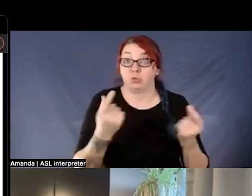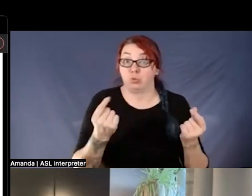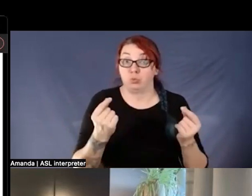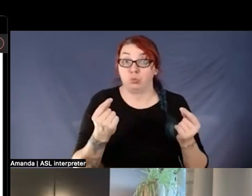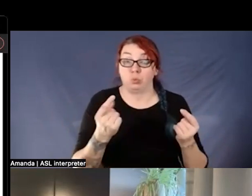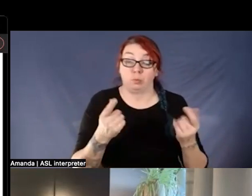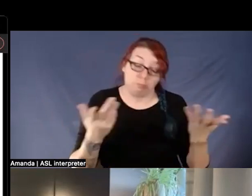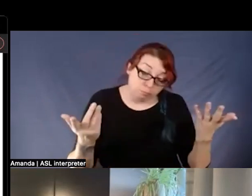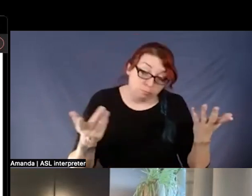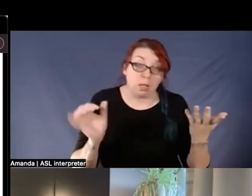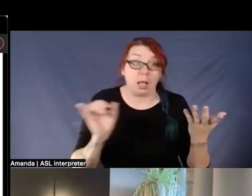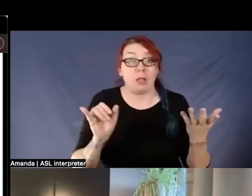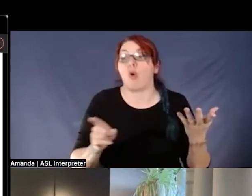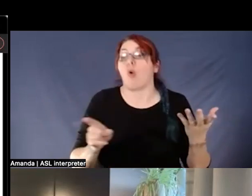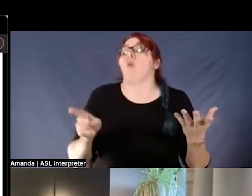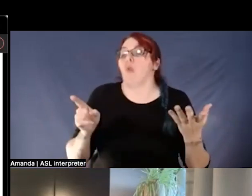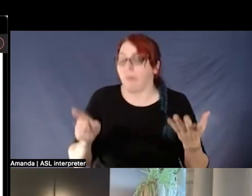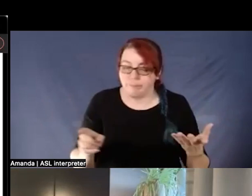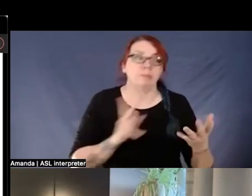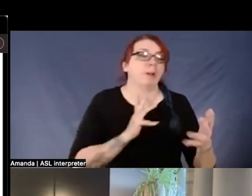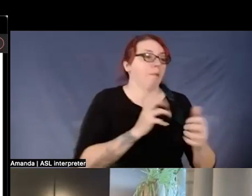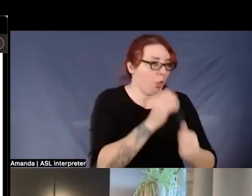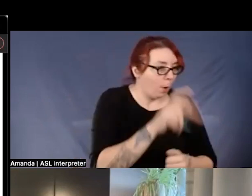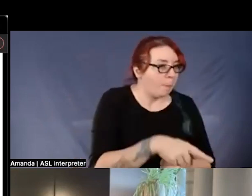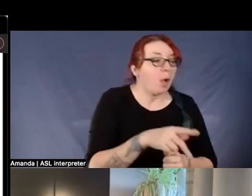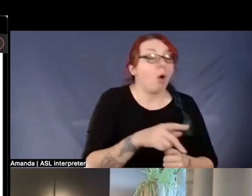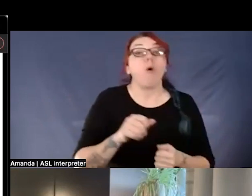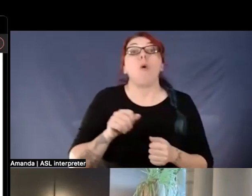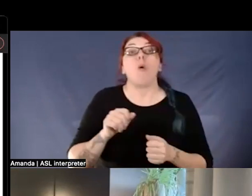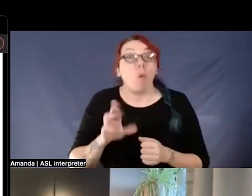yes, this works beautifully with conversation style email displays where all of your emails